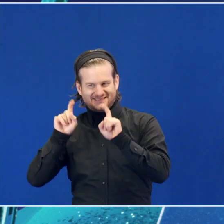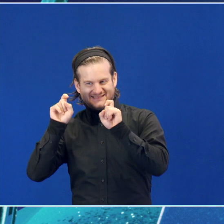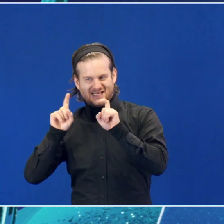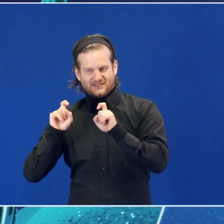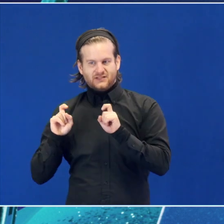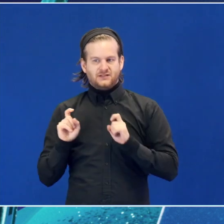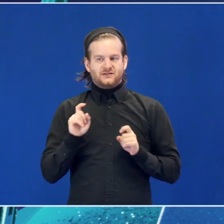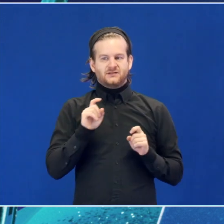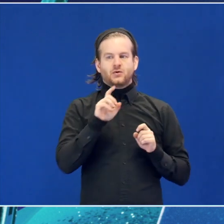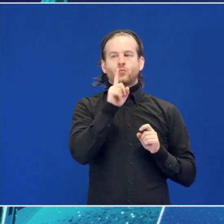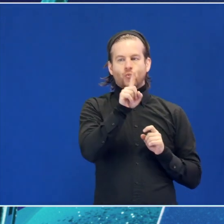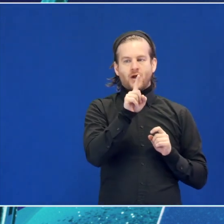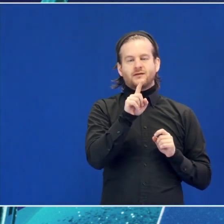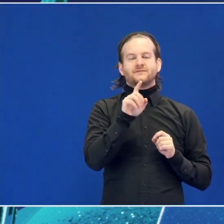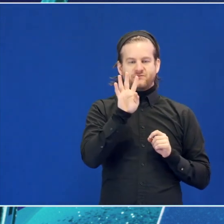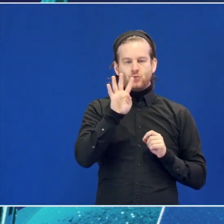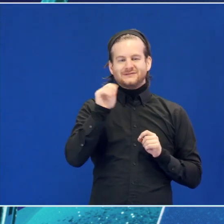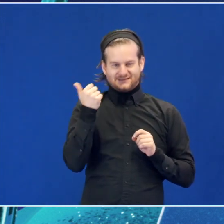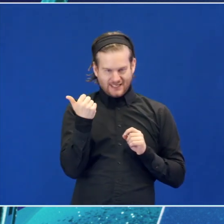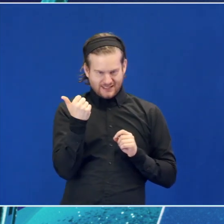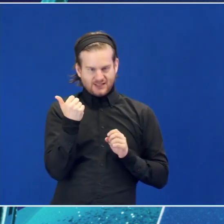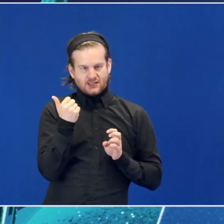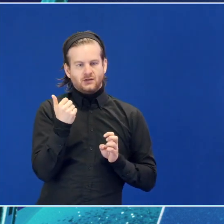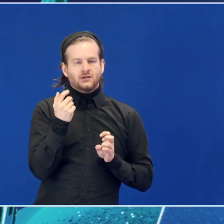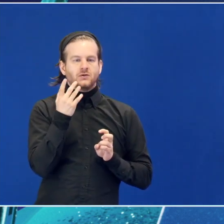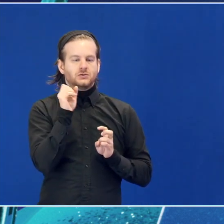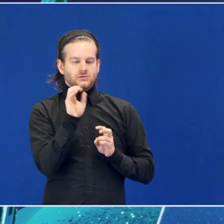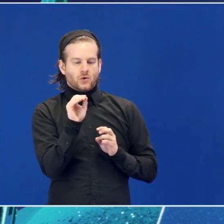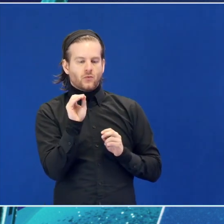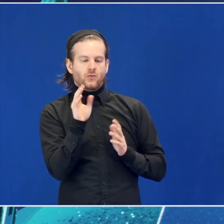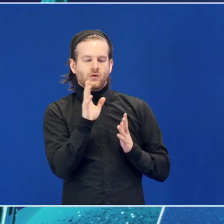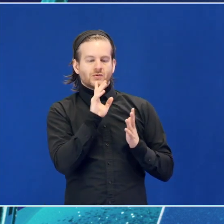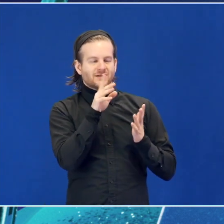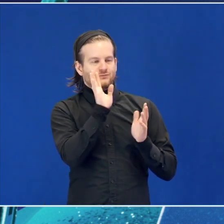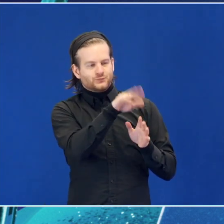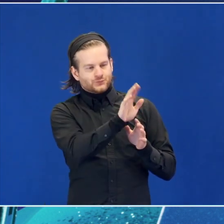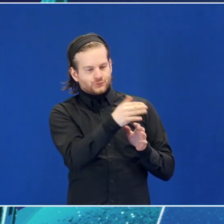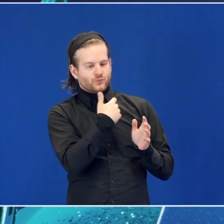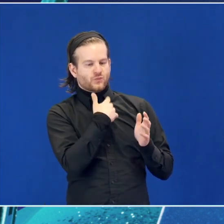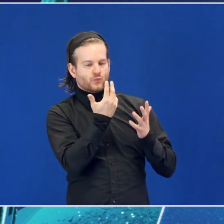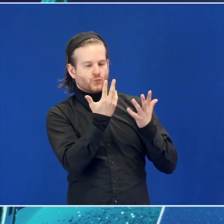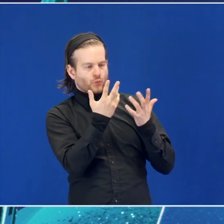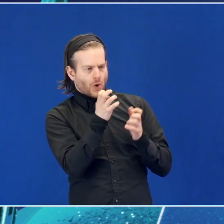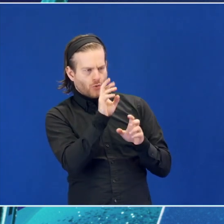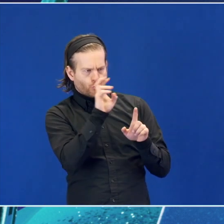yeah and so stay tuned for more interesting things coming out there. And also, if you're using the scanner, you can start